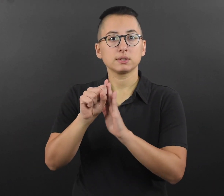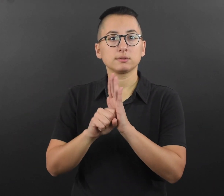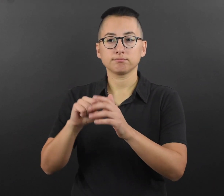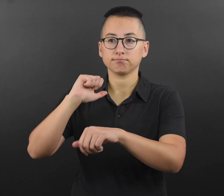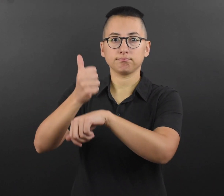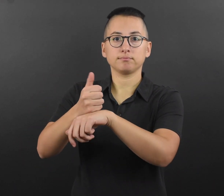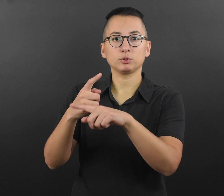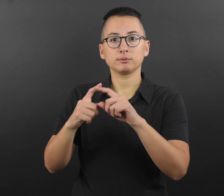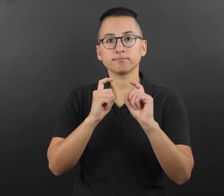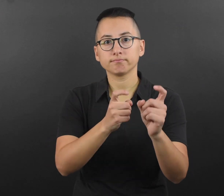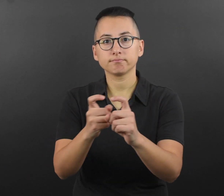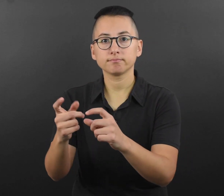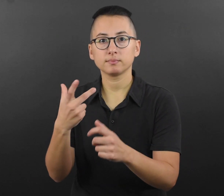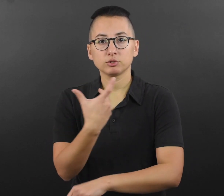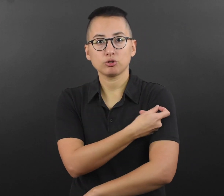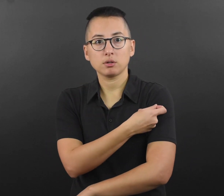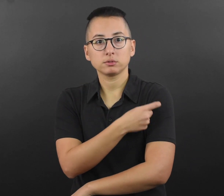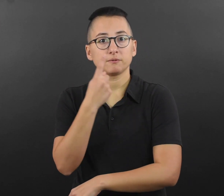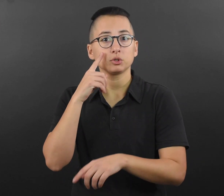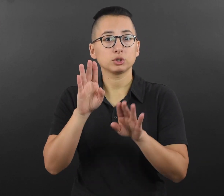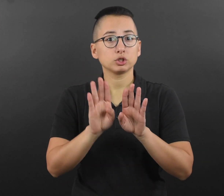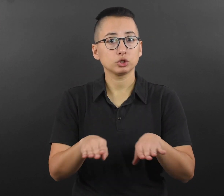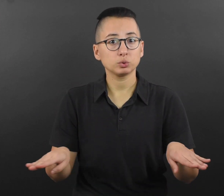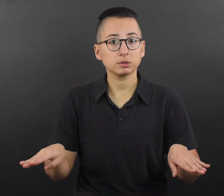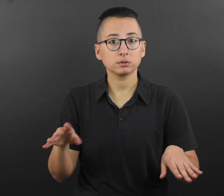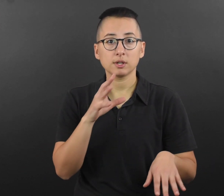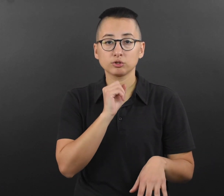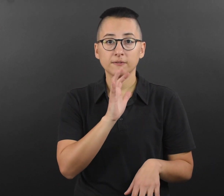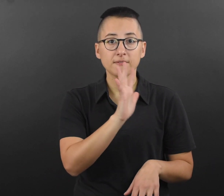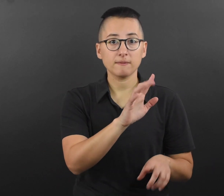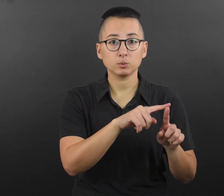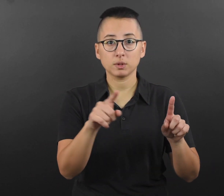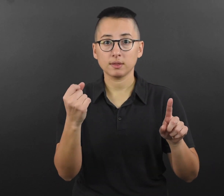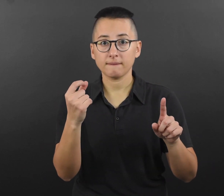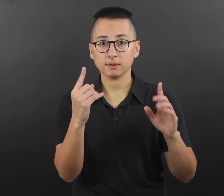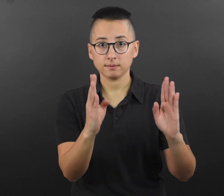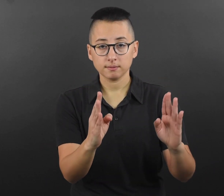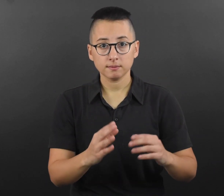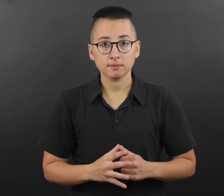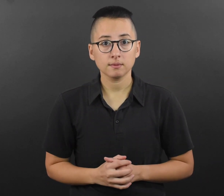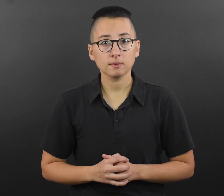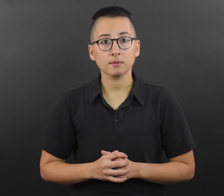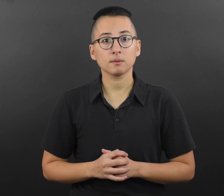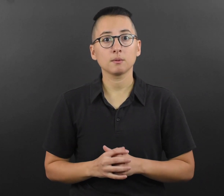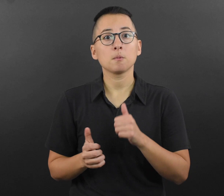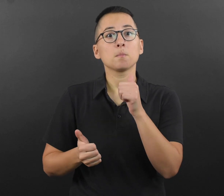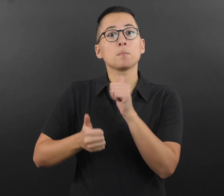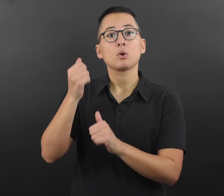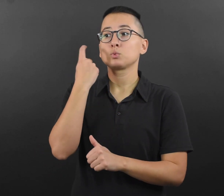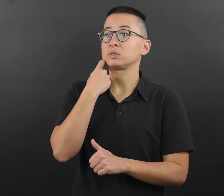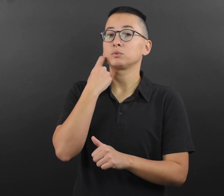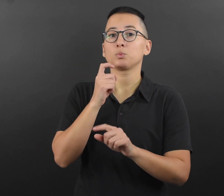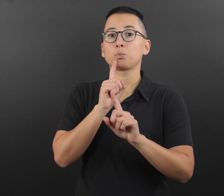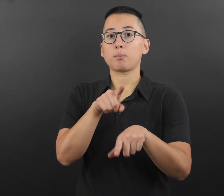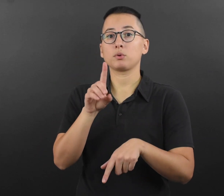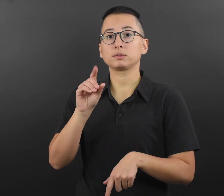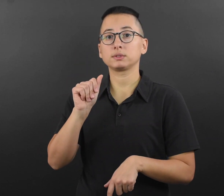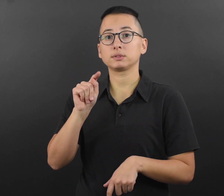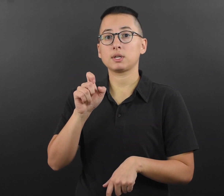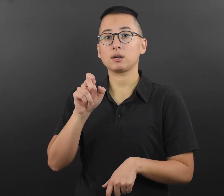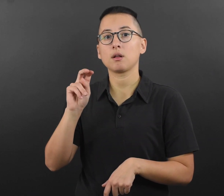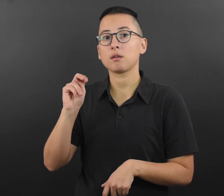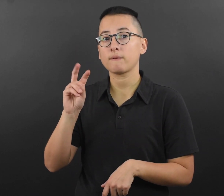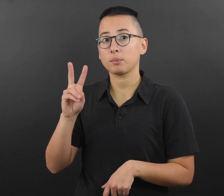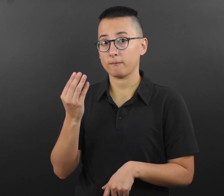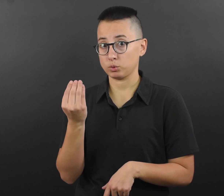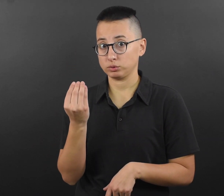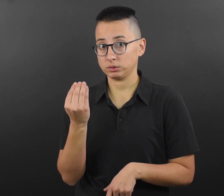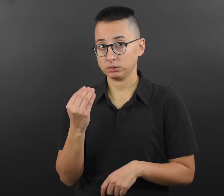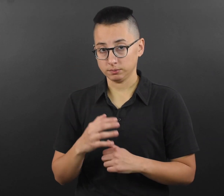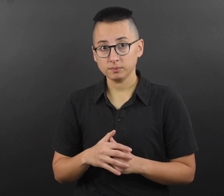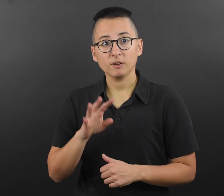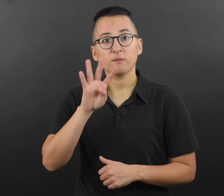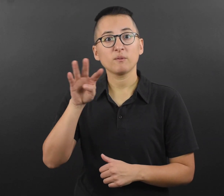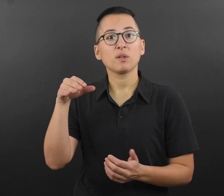the state activated to administer vaccines to children ages 5 to 11. 44,250 Minnesota children